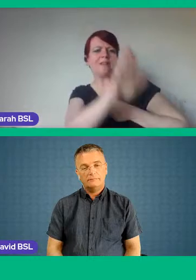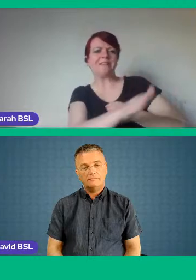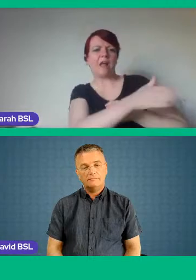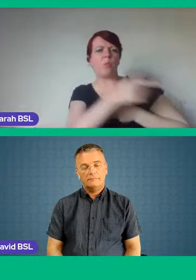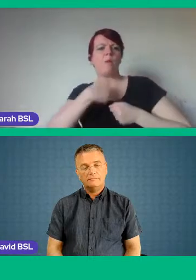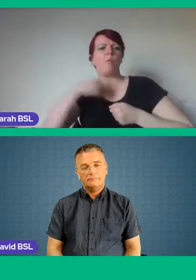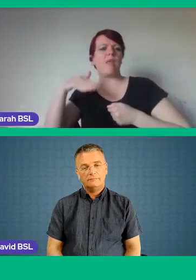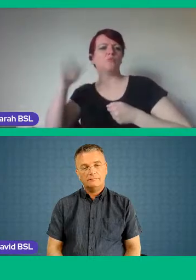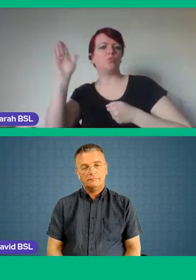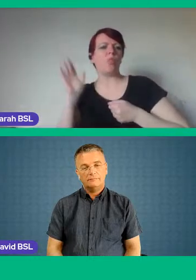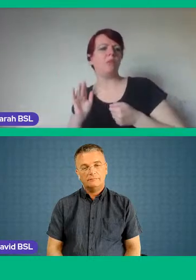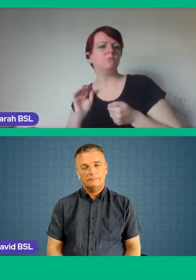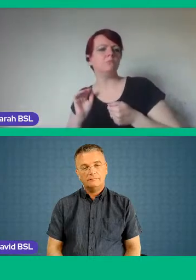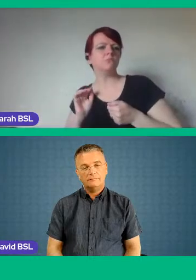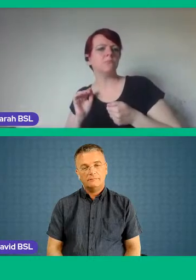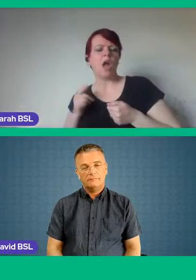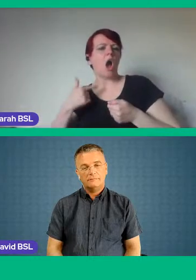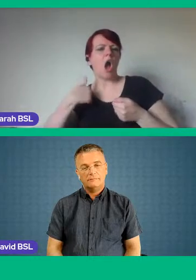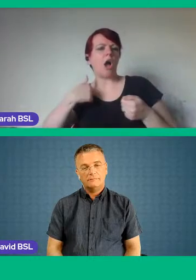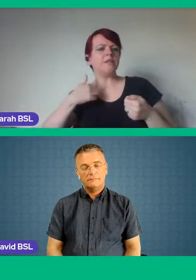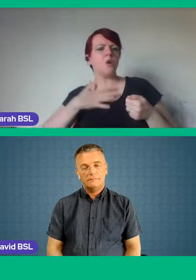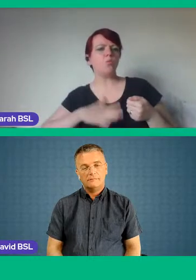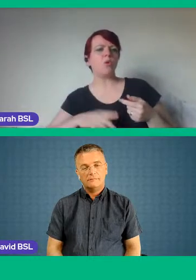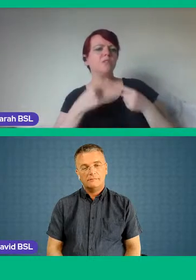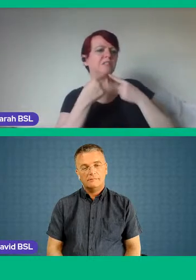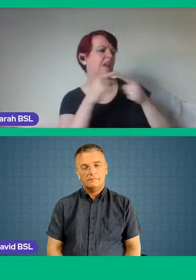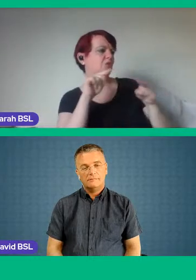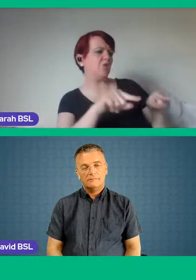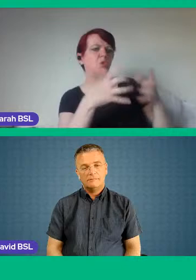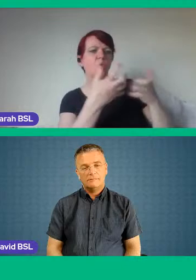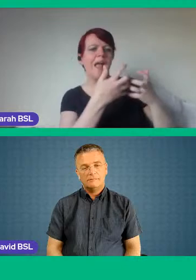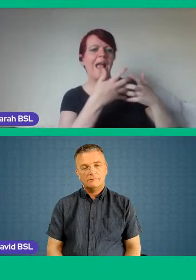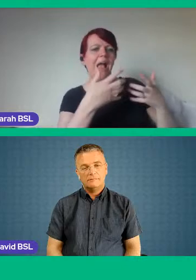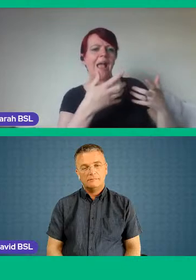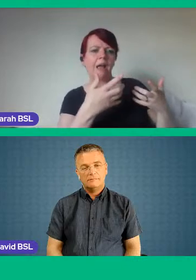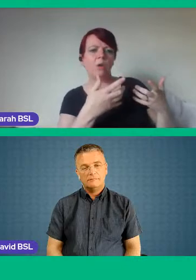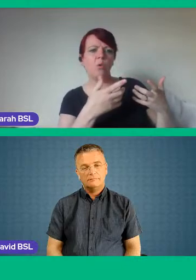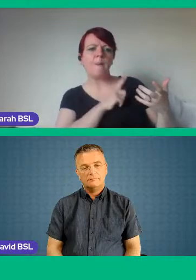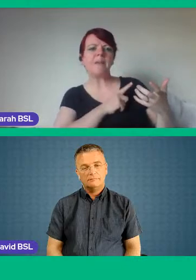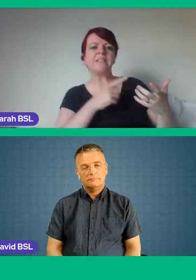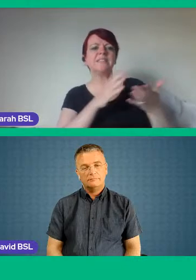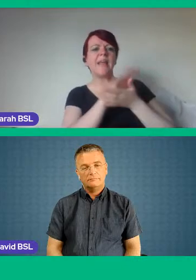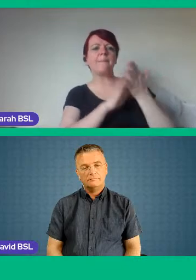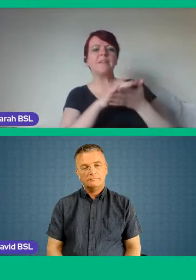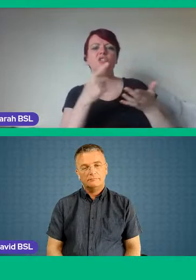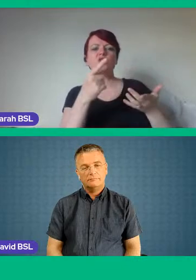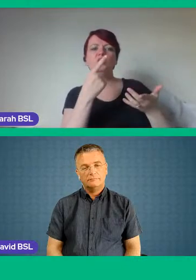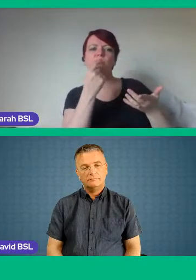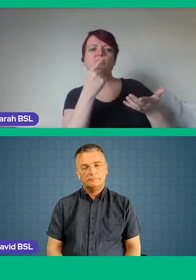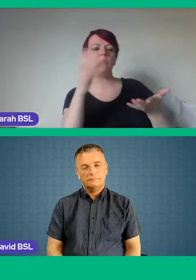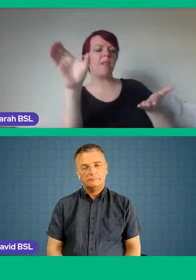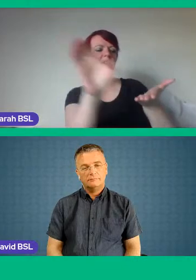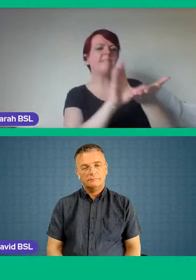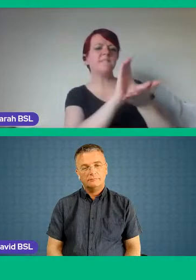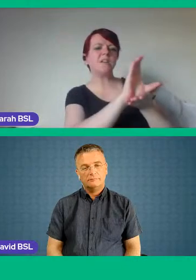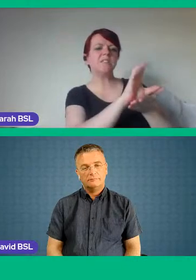. And if I tell you how to do, you might get funding instead of me! That is rubbish, too.